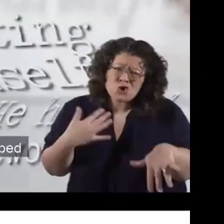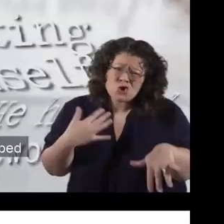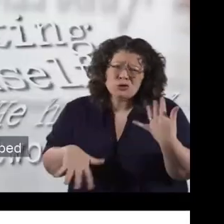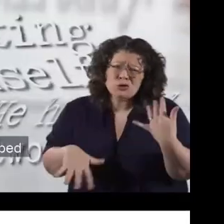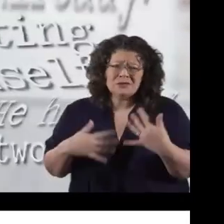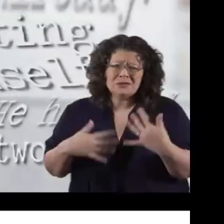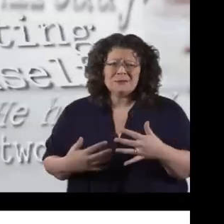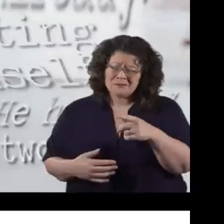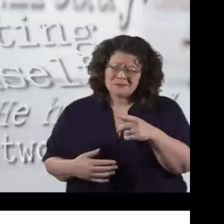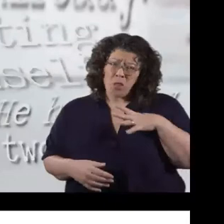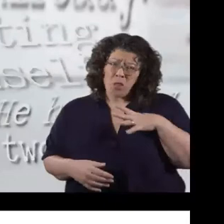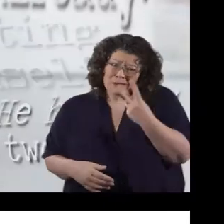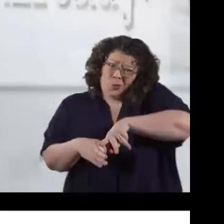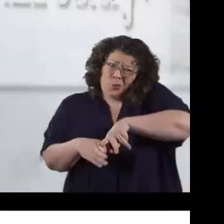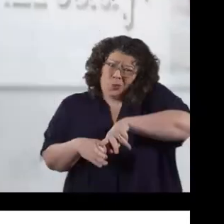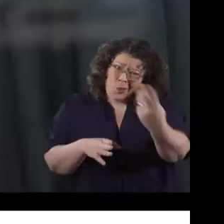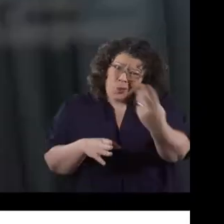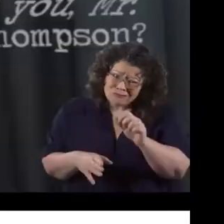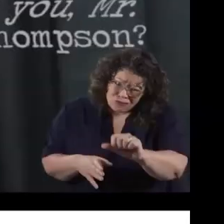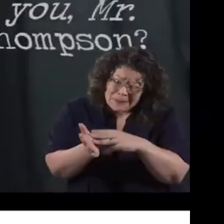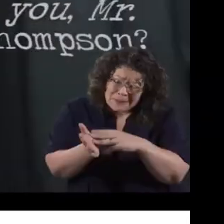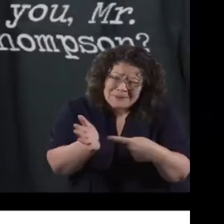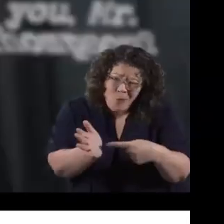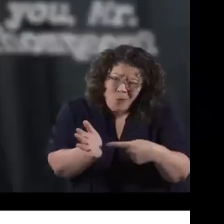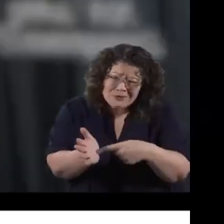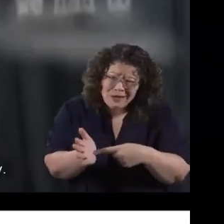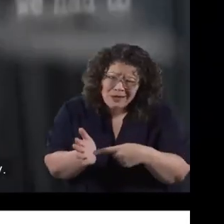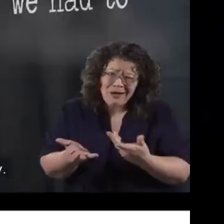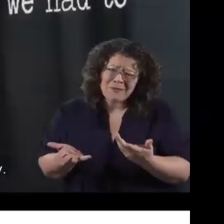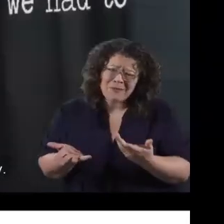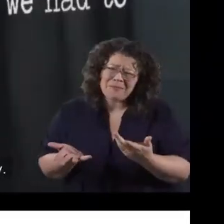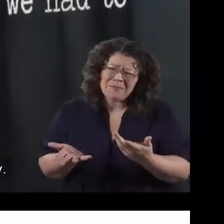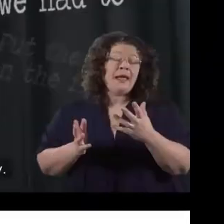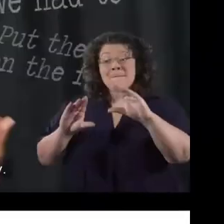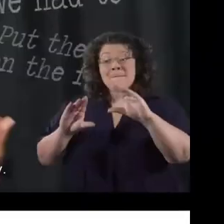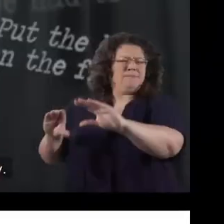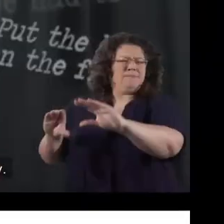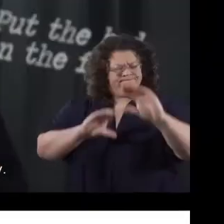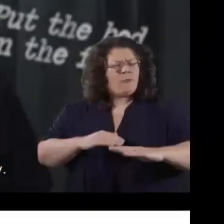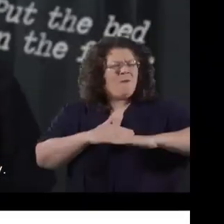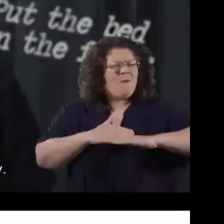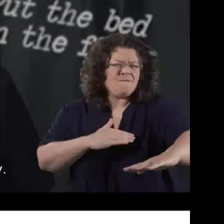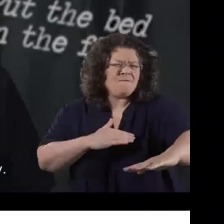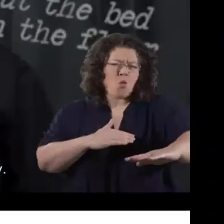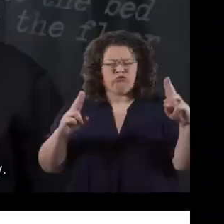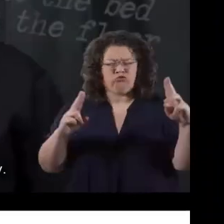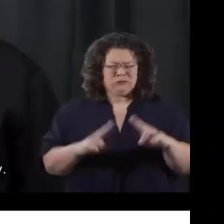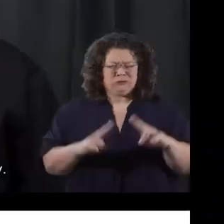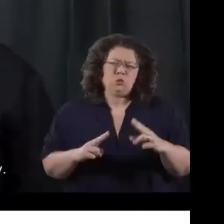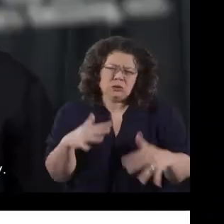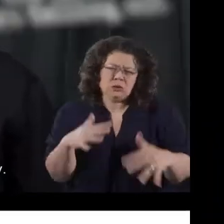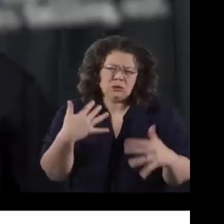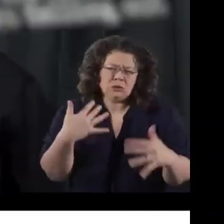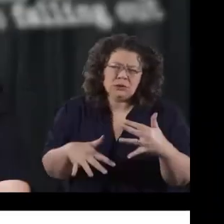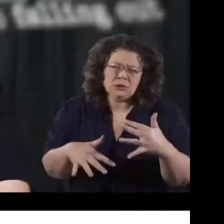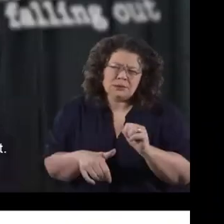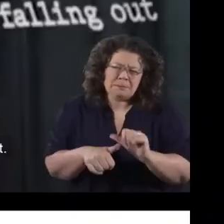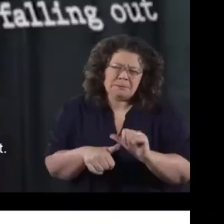What are you doing just just leave that alone, please just get out of there just leave leave that alone you just.